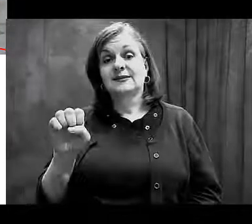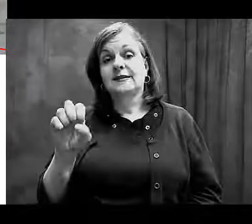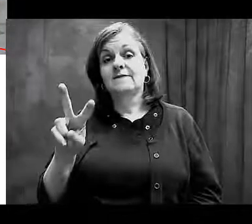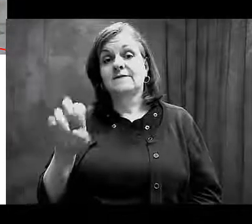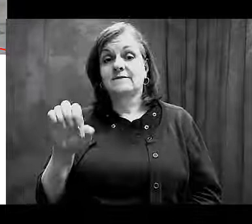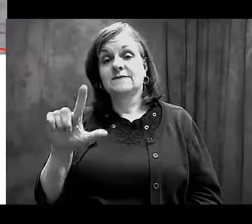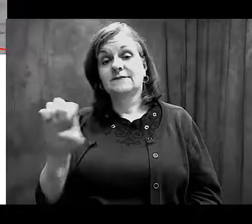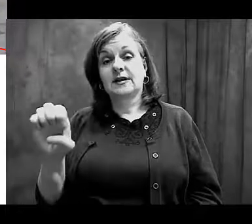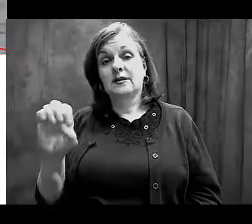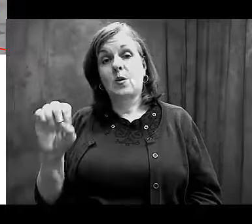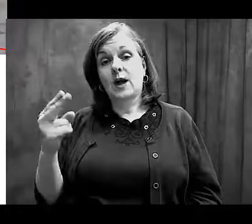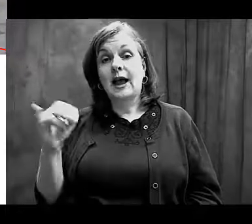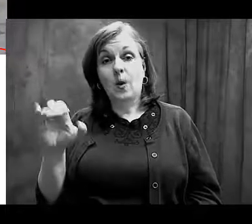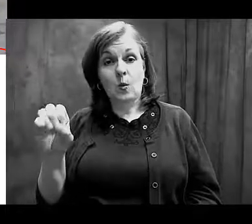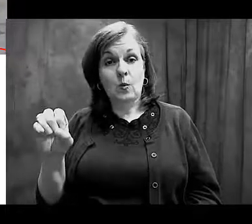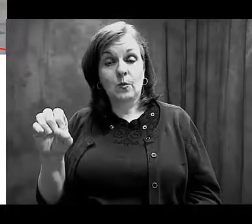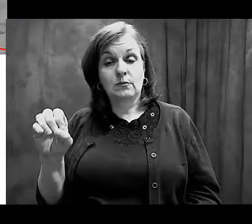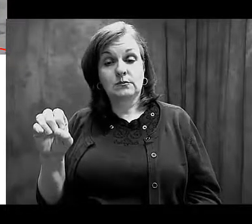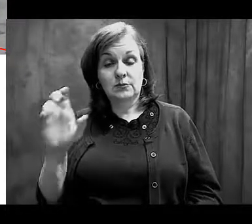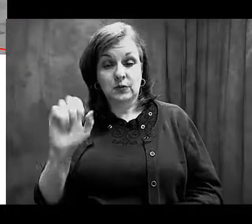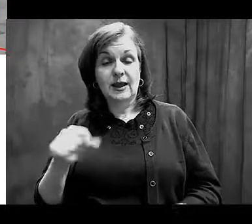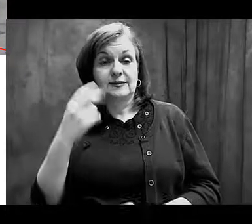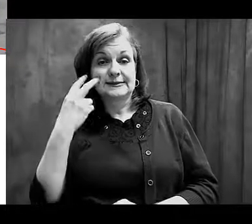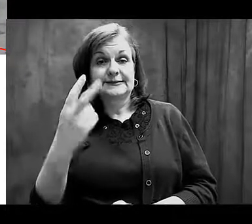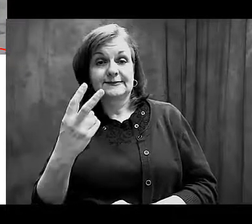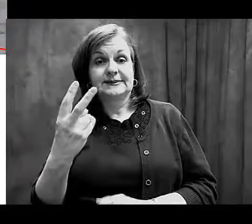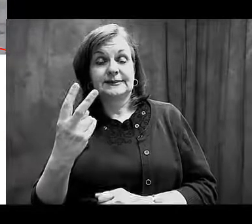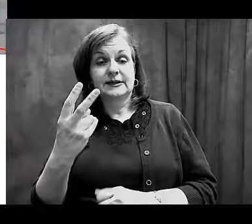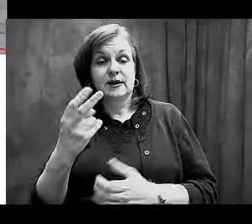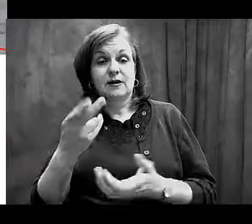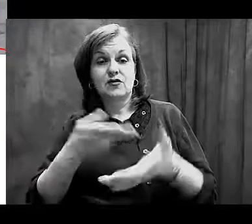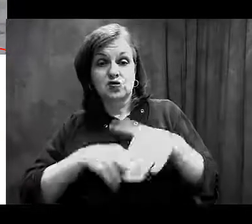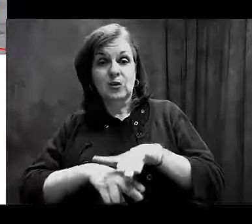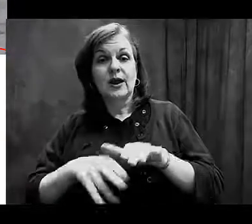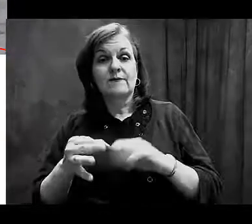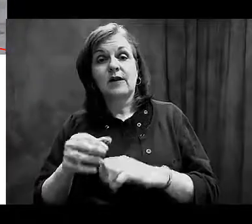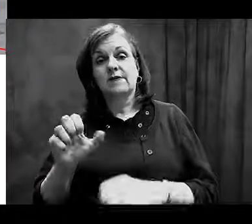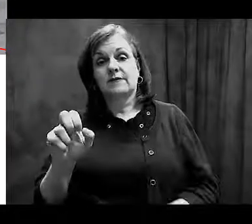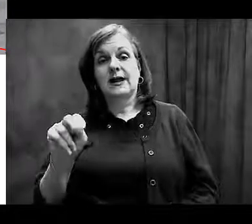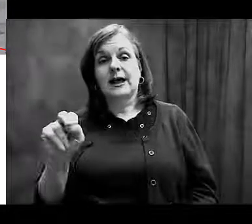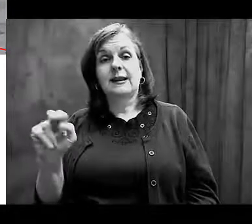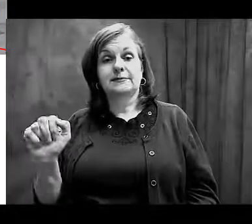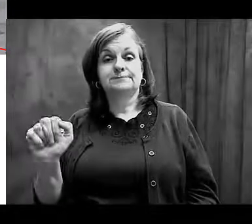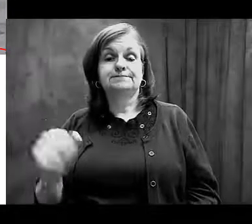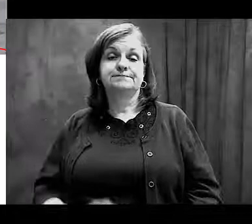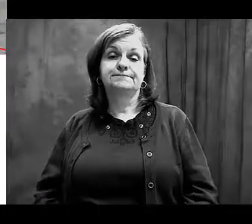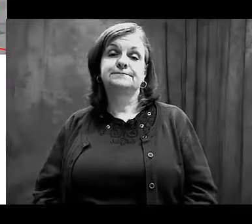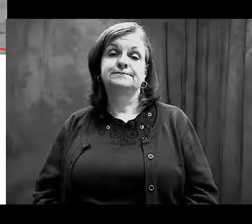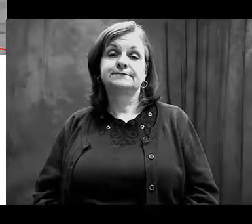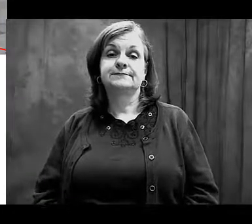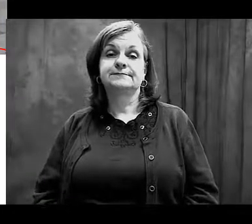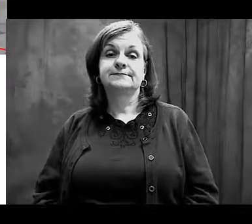yourself and Seville, Ohio you can actually go see where Anna Haining Bates is buried.